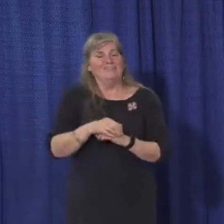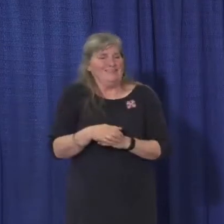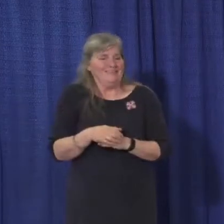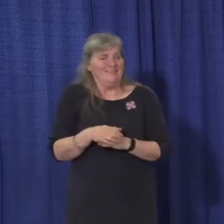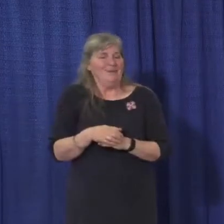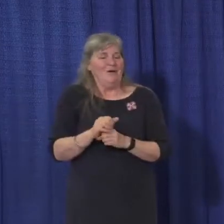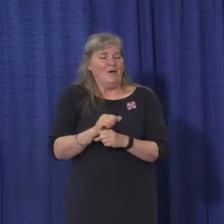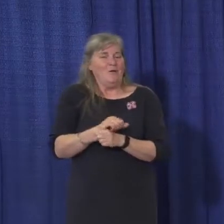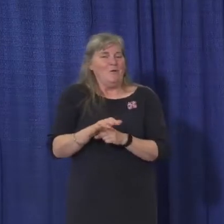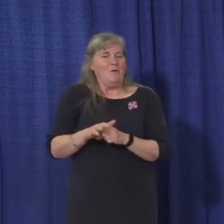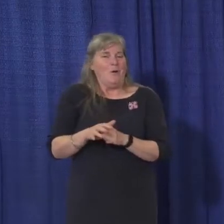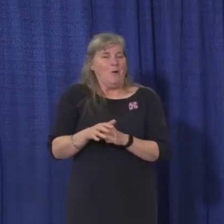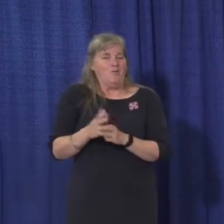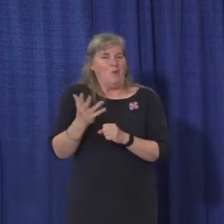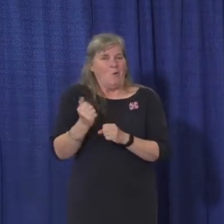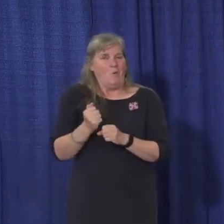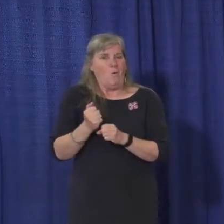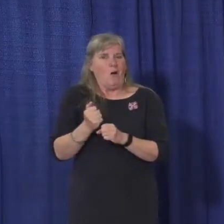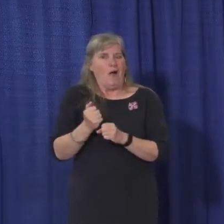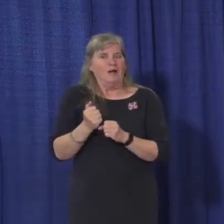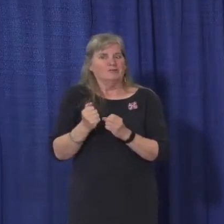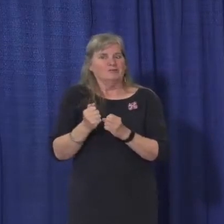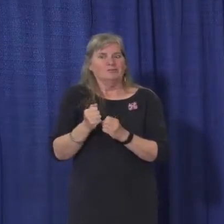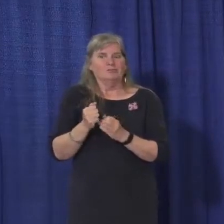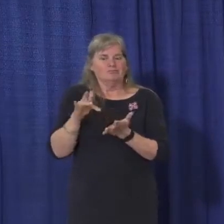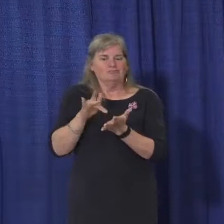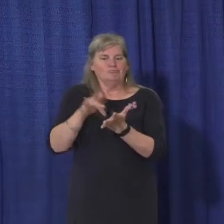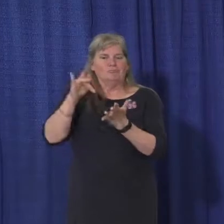COVID is looking for fuel and finds it best and gatherings of